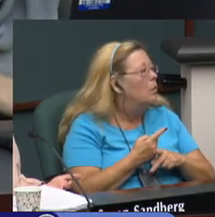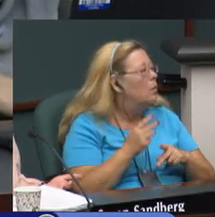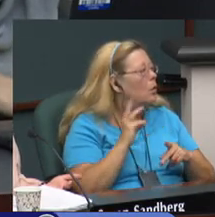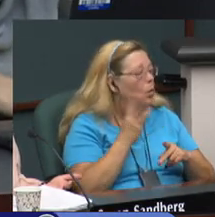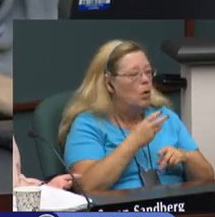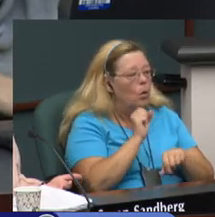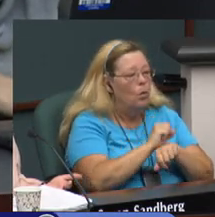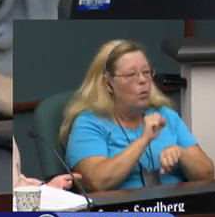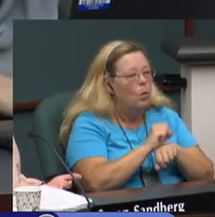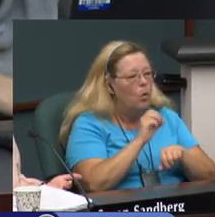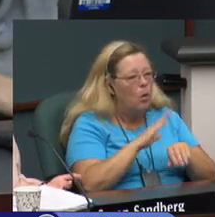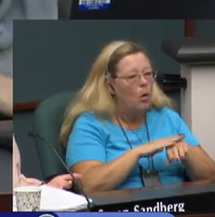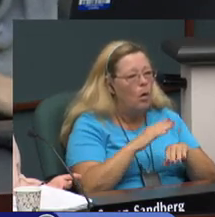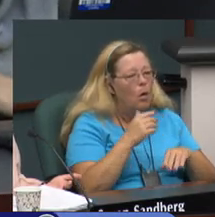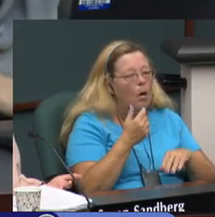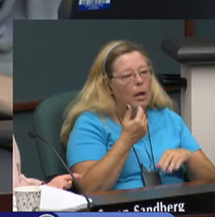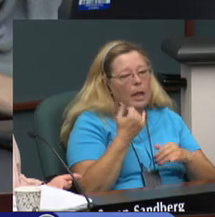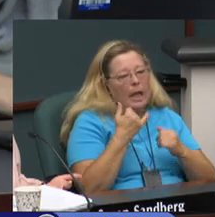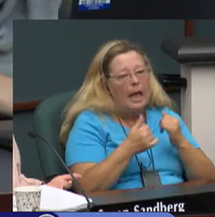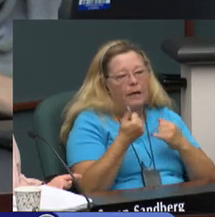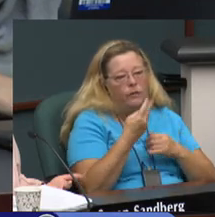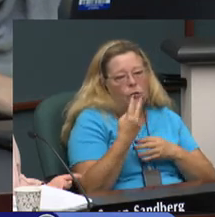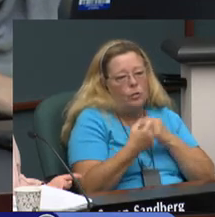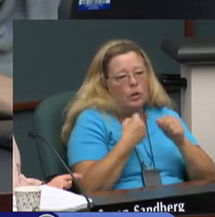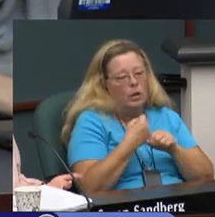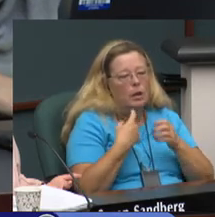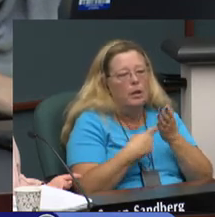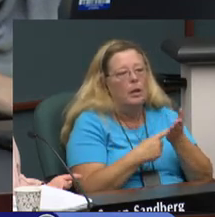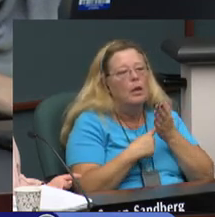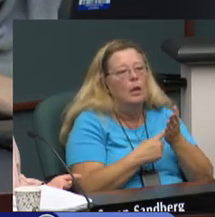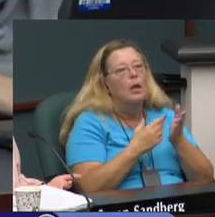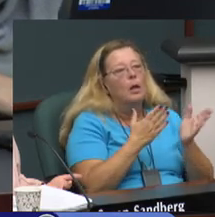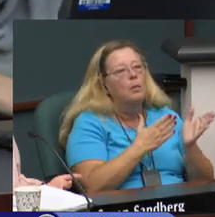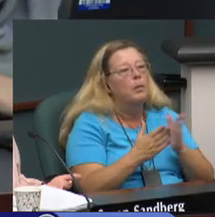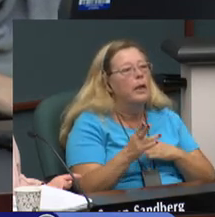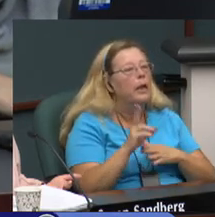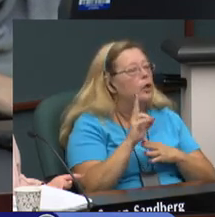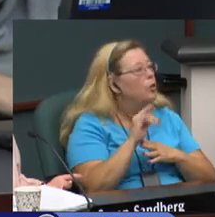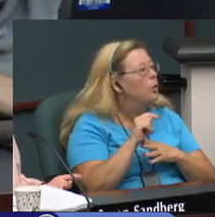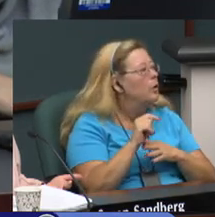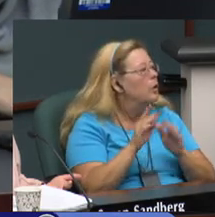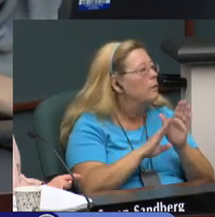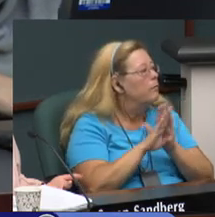on the past couple years in negotiating Planned Unit development saw on those